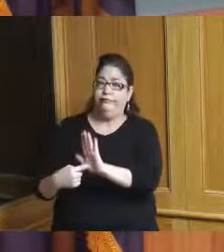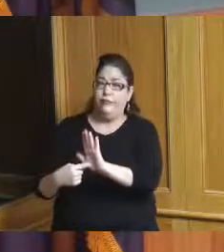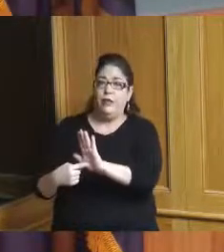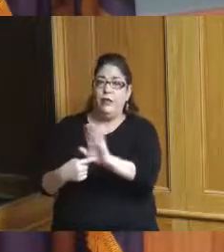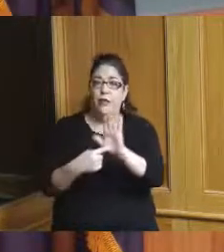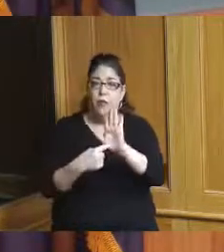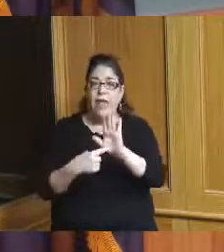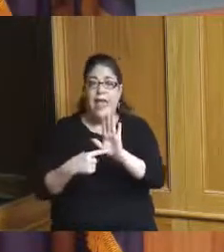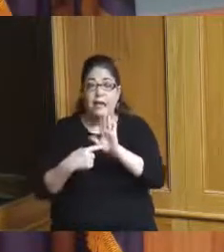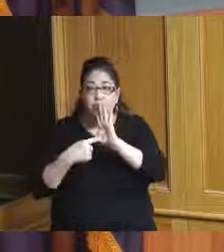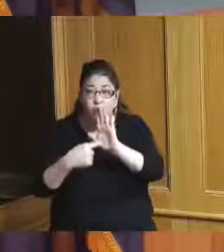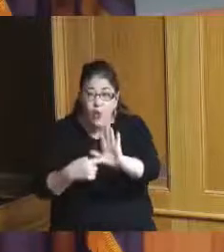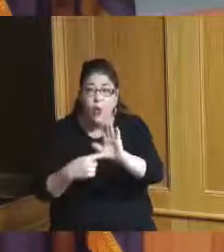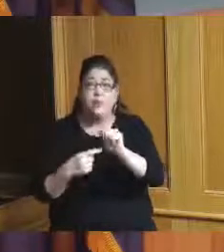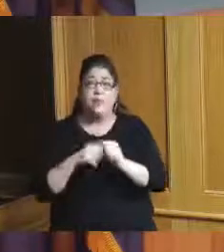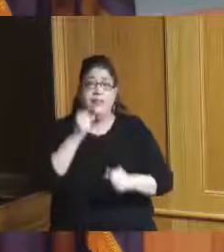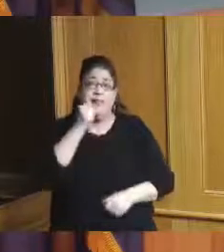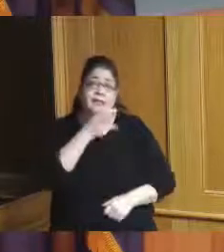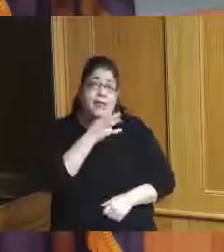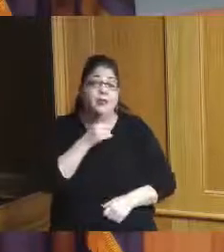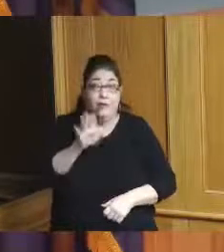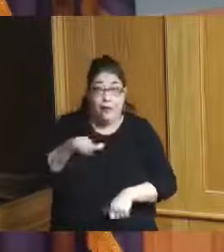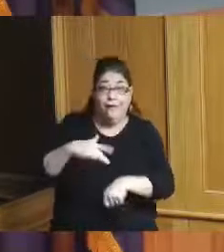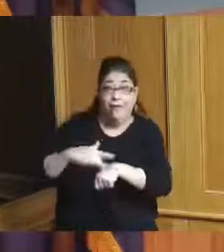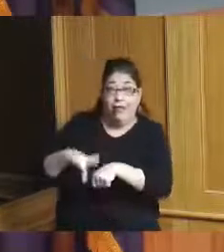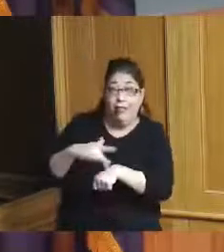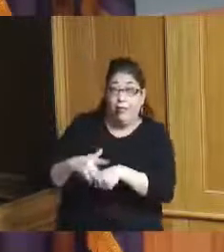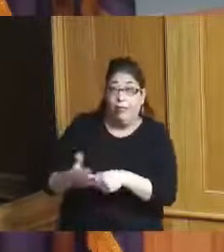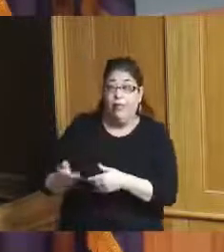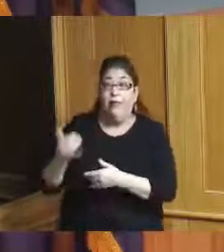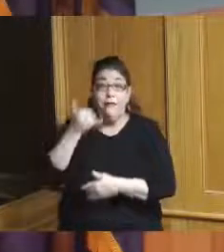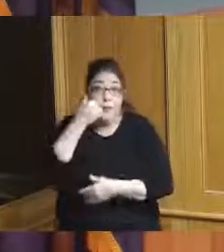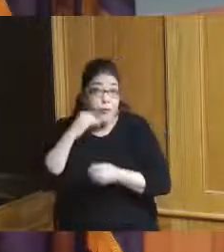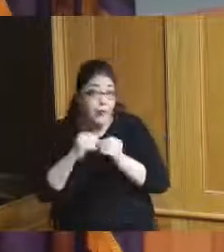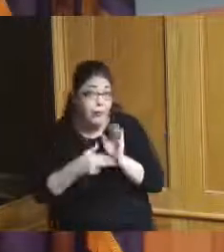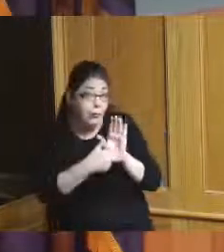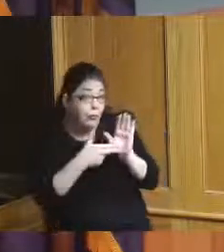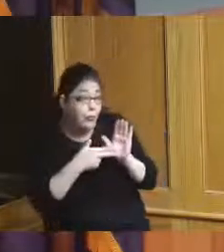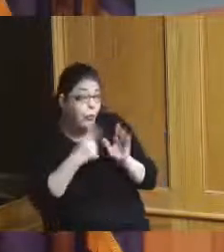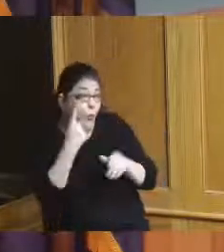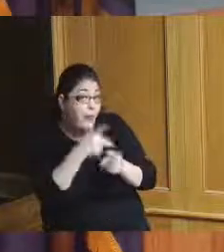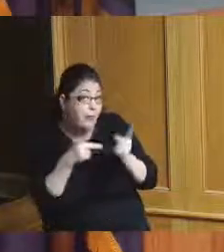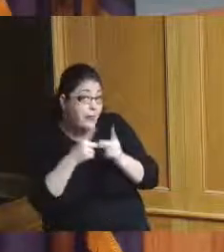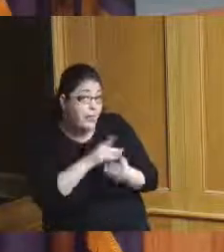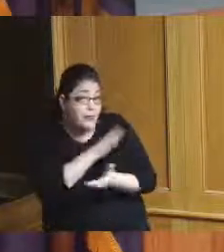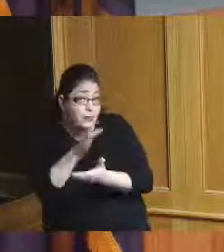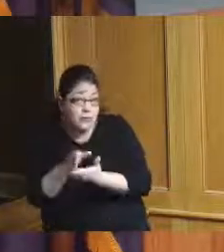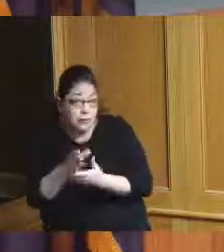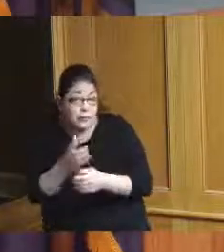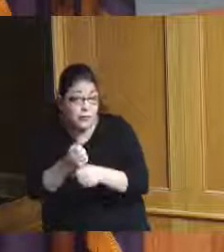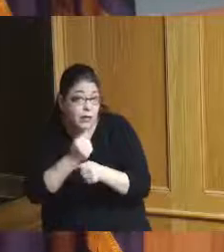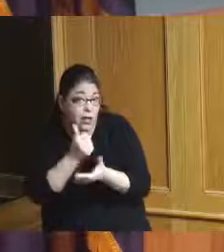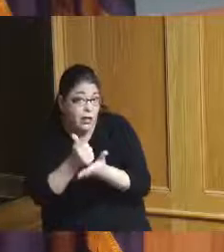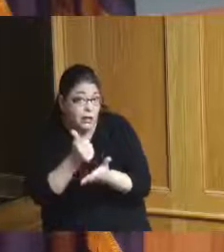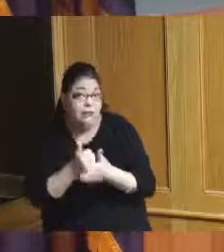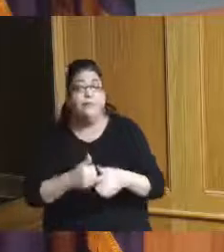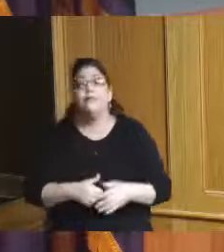they know it's a one here's a one number there's a one place to go if you need help with x y and z